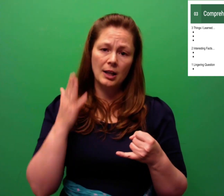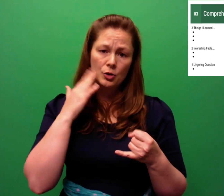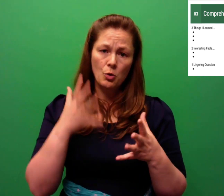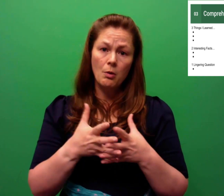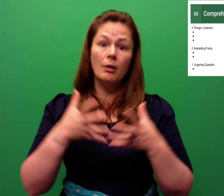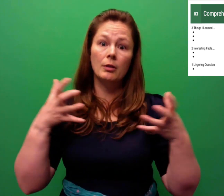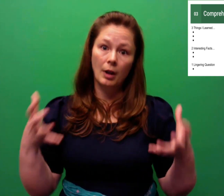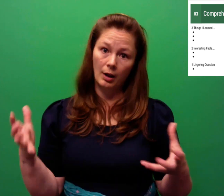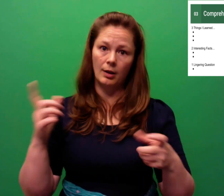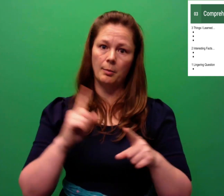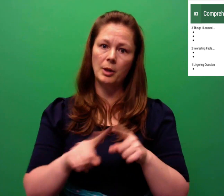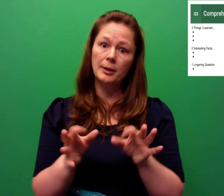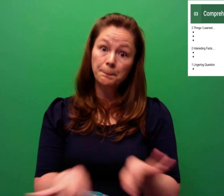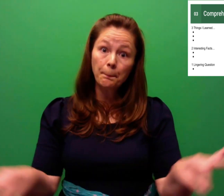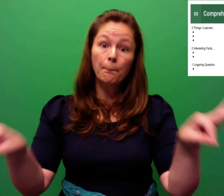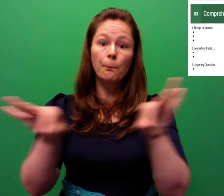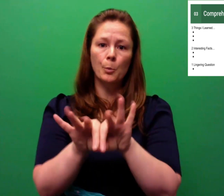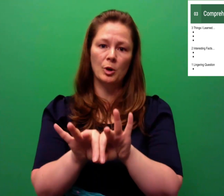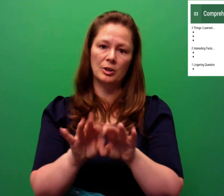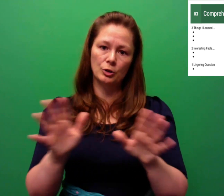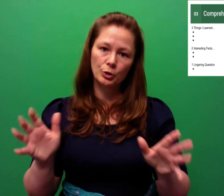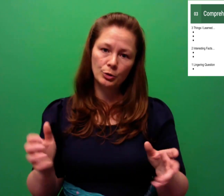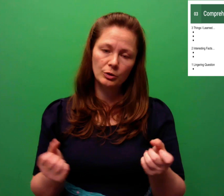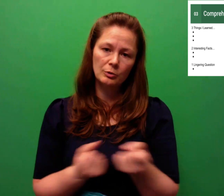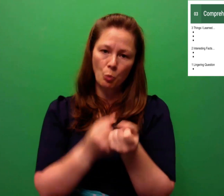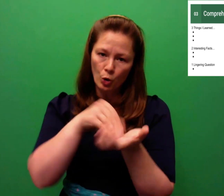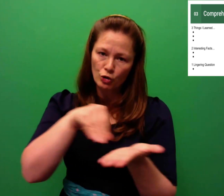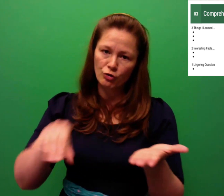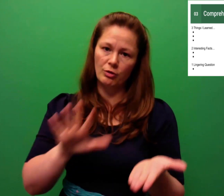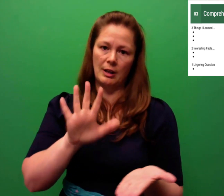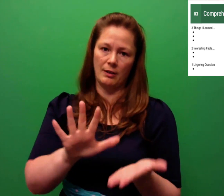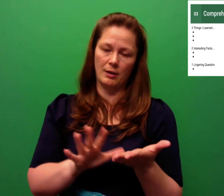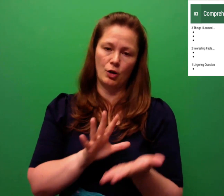is a big guideline and one that is really important to promoting student